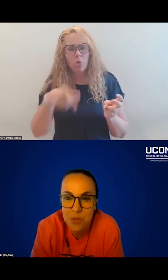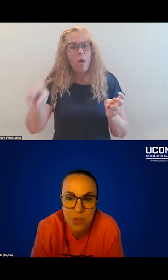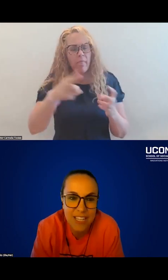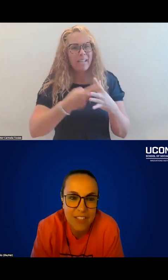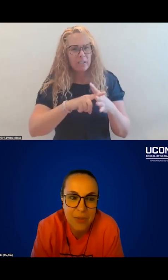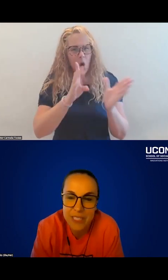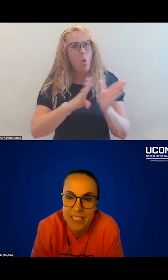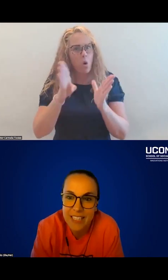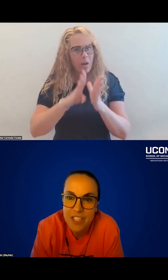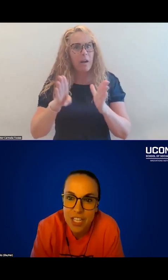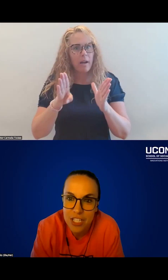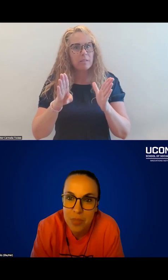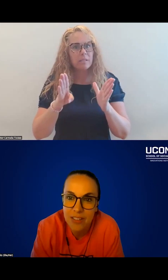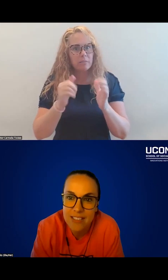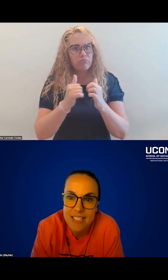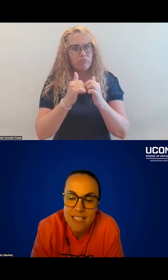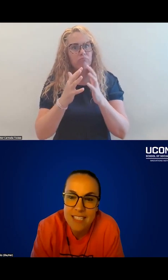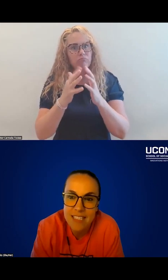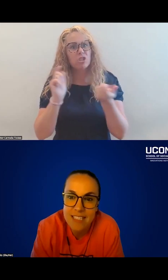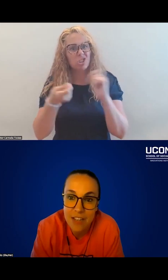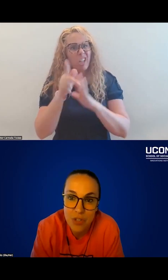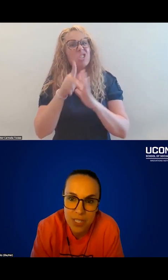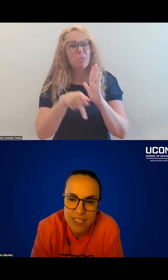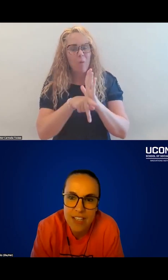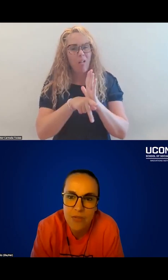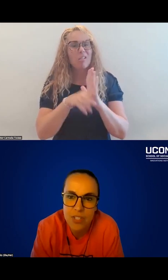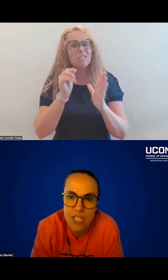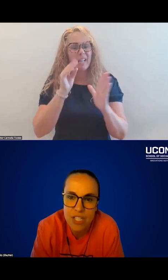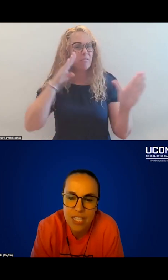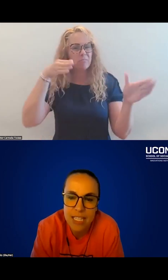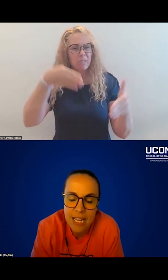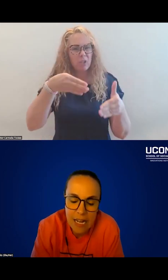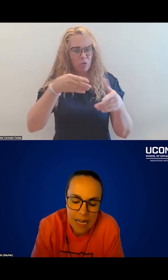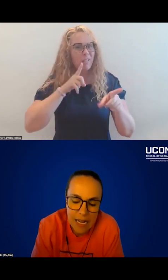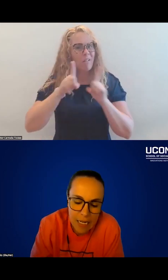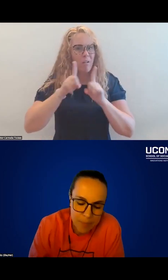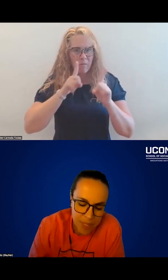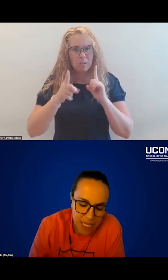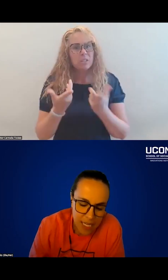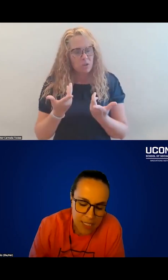SCHOOL AND CHANGING POLICIES AND CENTERING THIS CONVERSATION AND